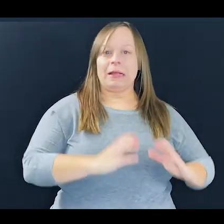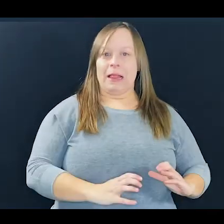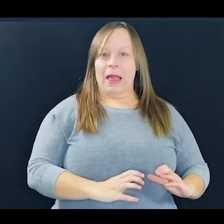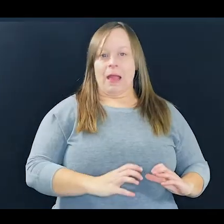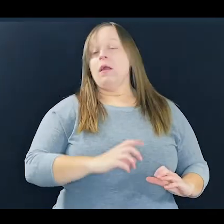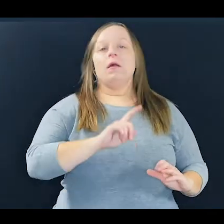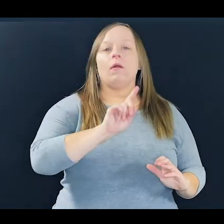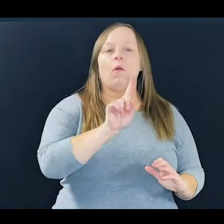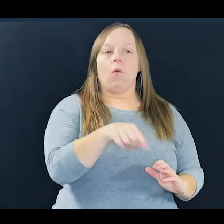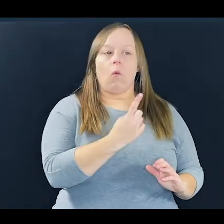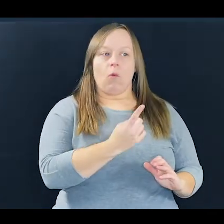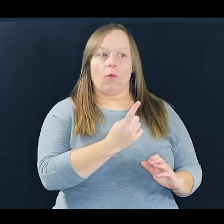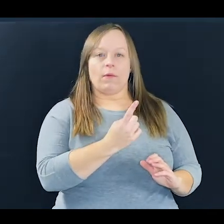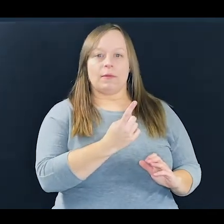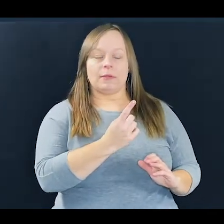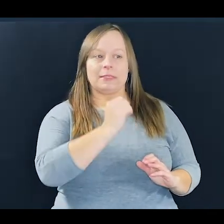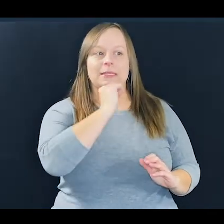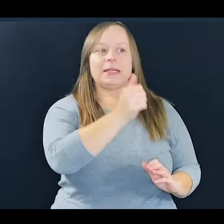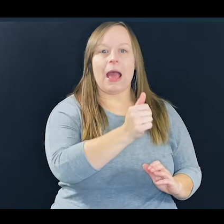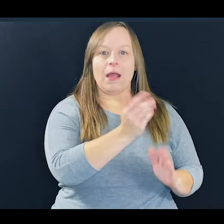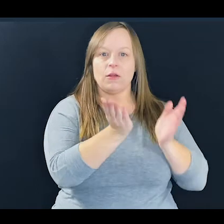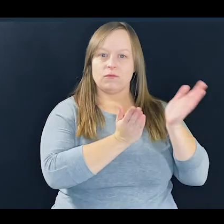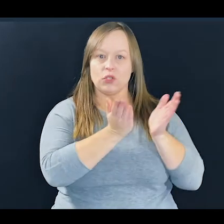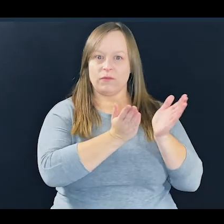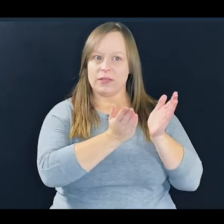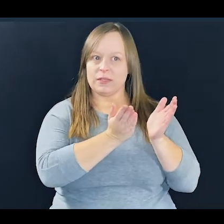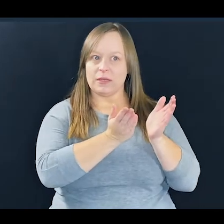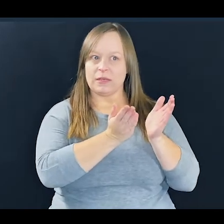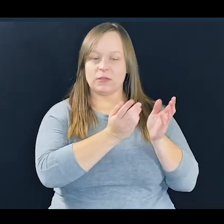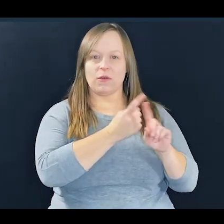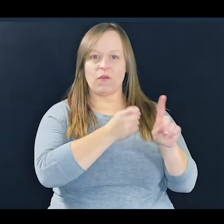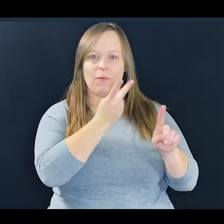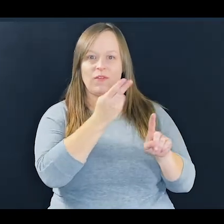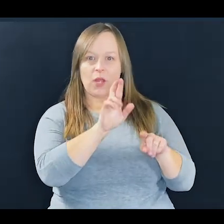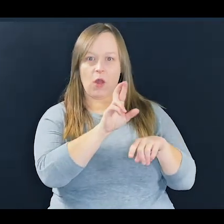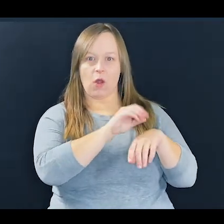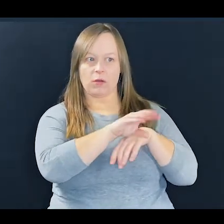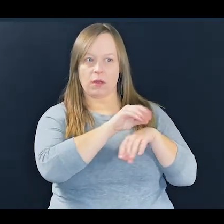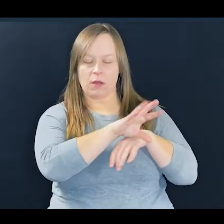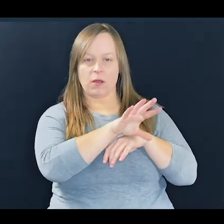doesn't just need to have a denial of services from their VR agency.